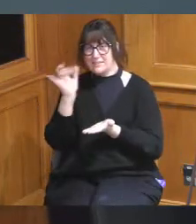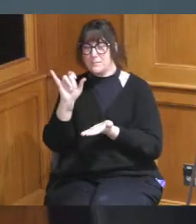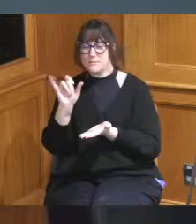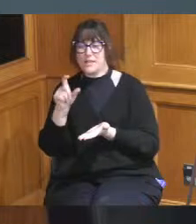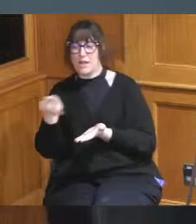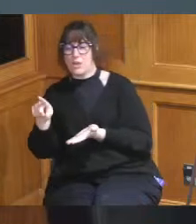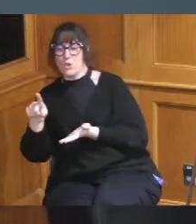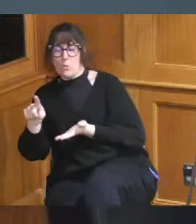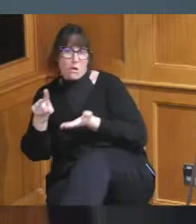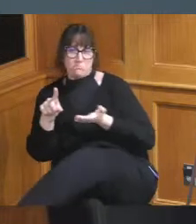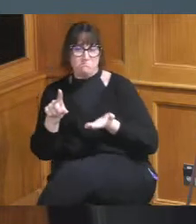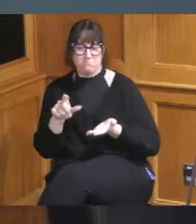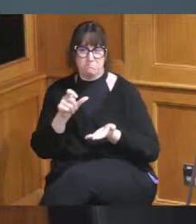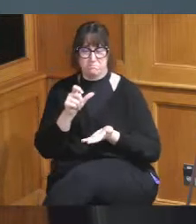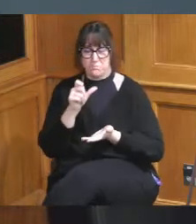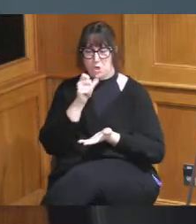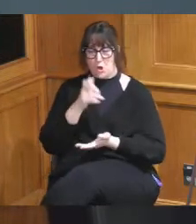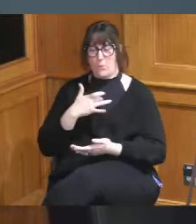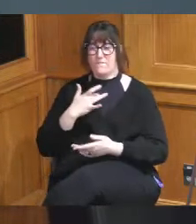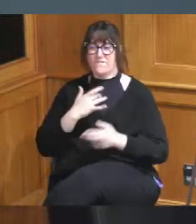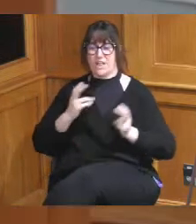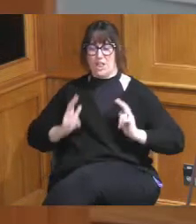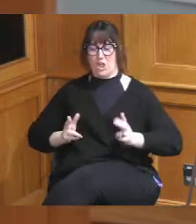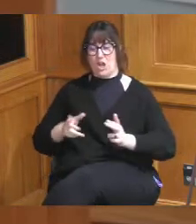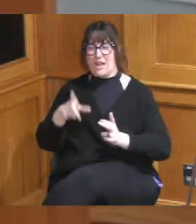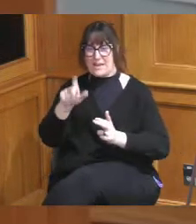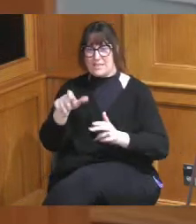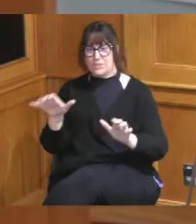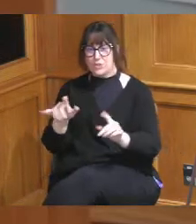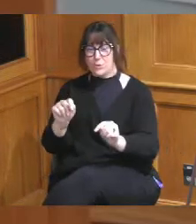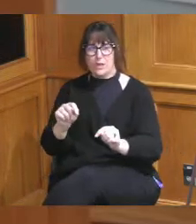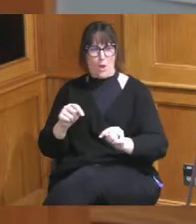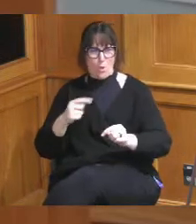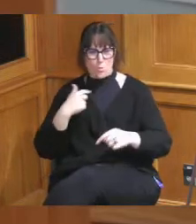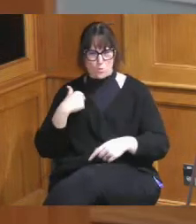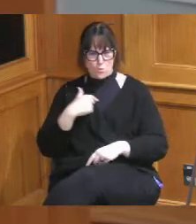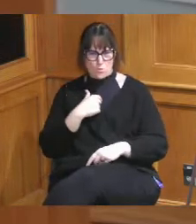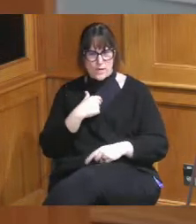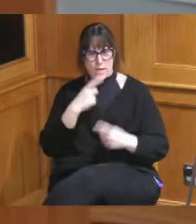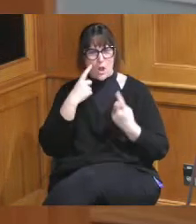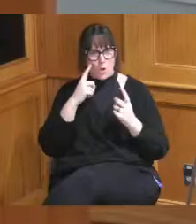yeah I it is it is it is urgent for us I would I would say of the things we've spent the most